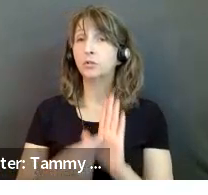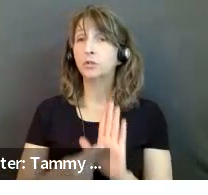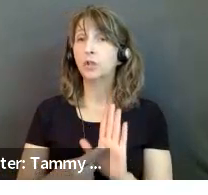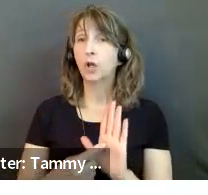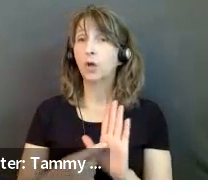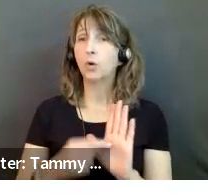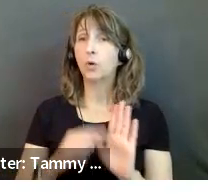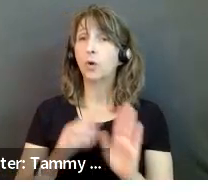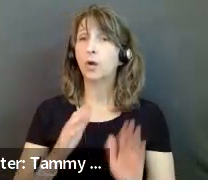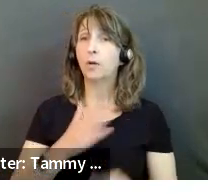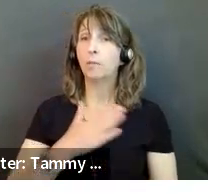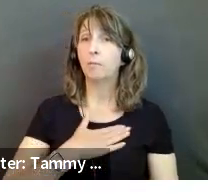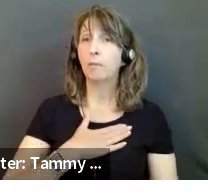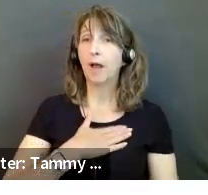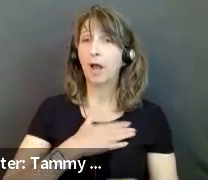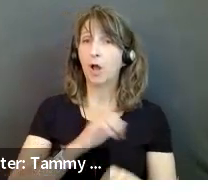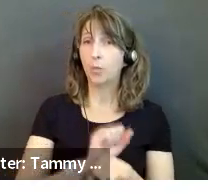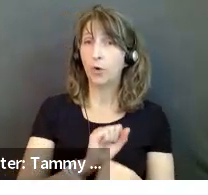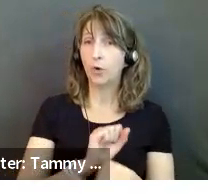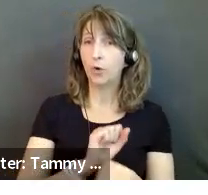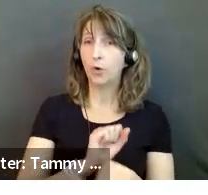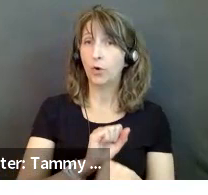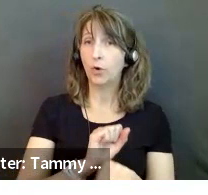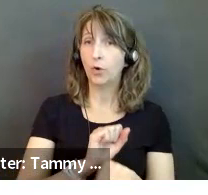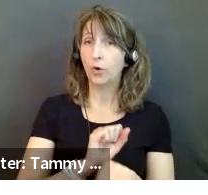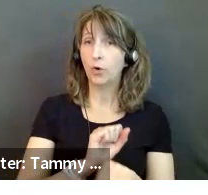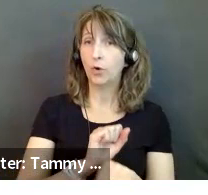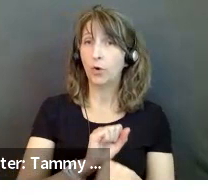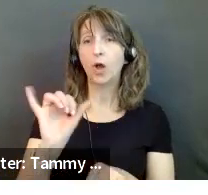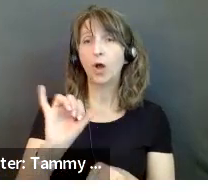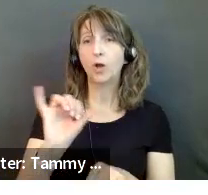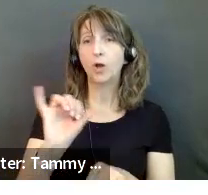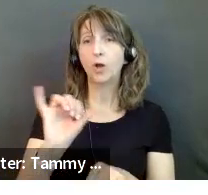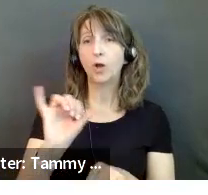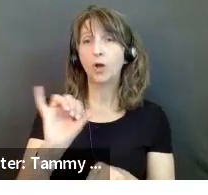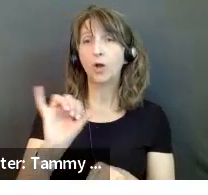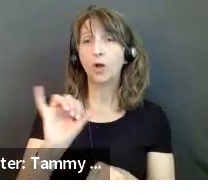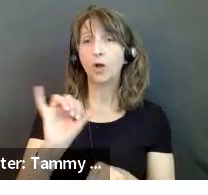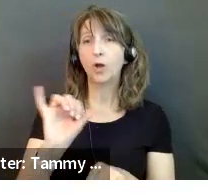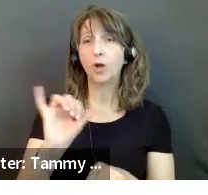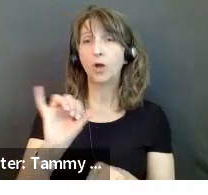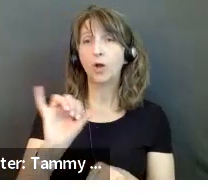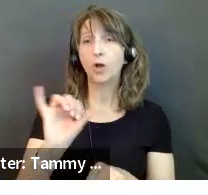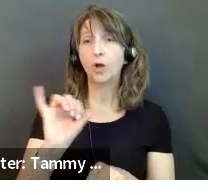Or perhaps higher pay that might be received. For the same work product.